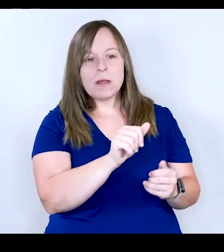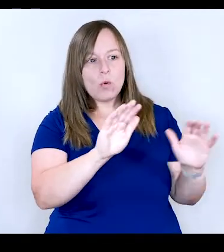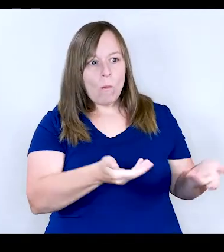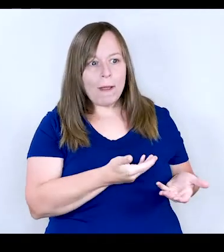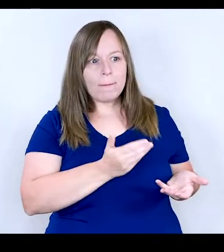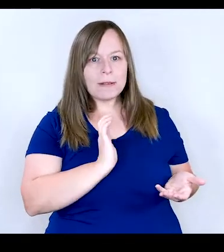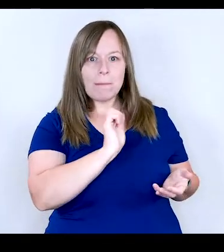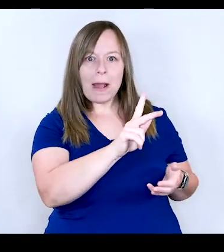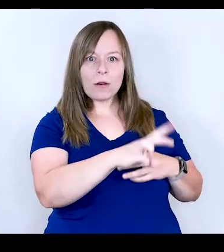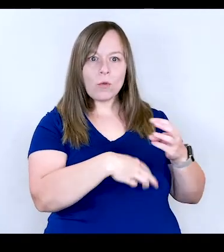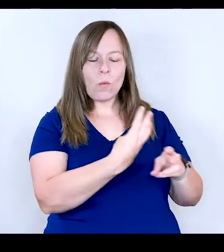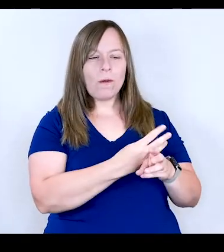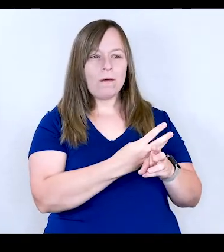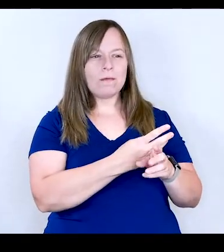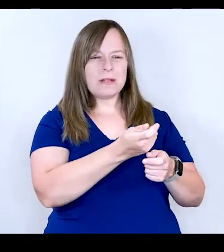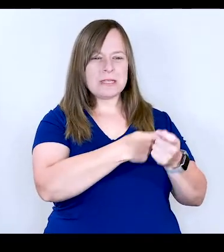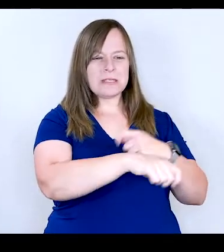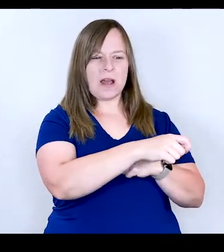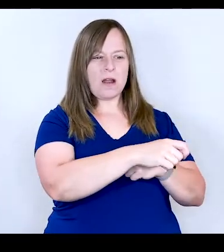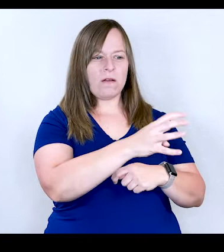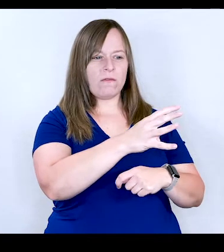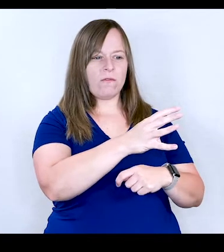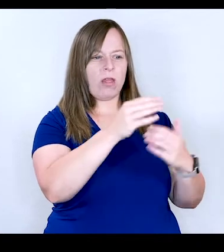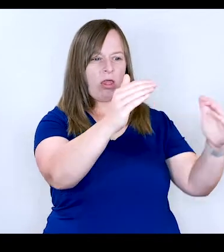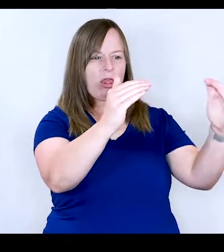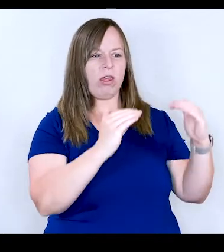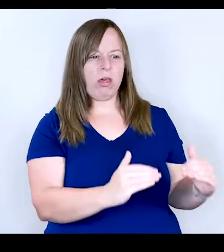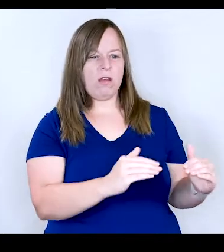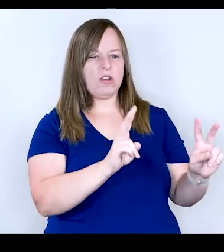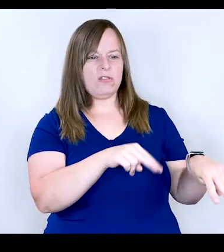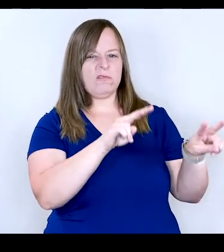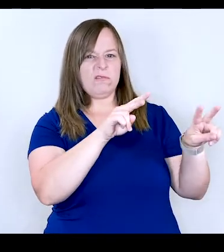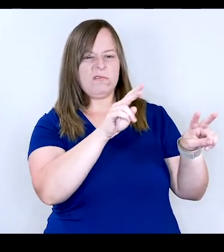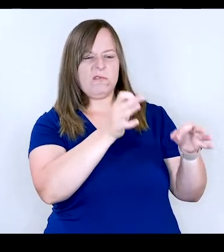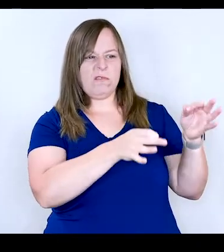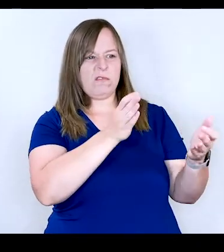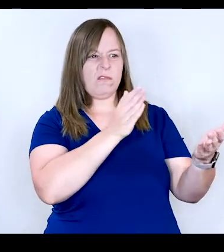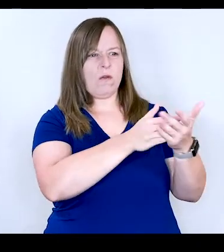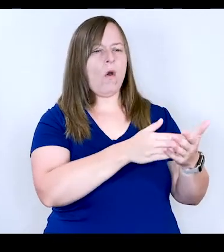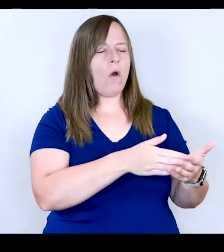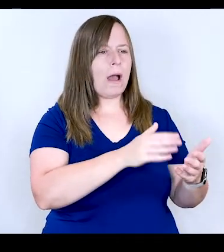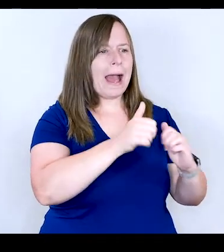society instead of putting us down, judging us, or attacking us for not remembering.